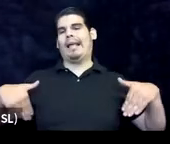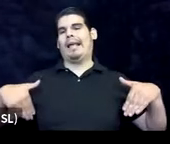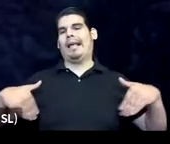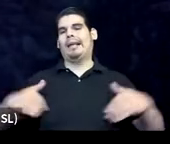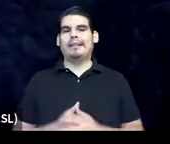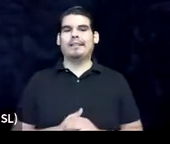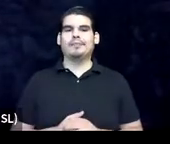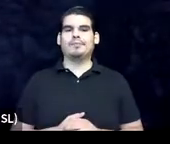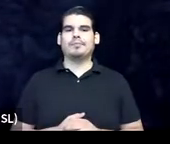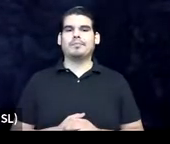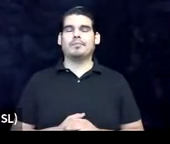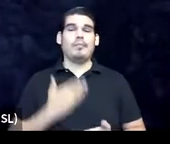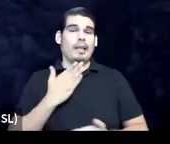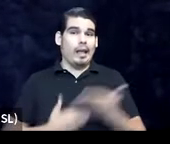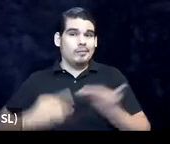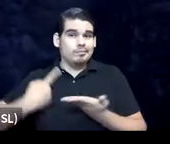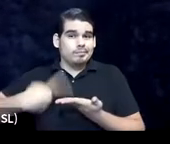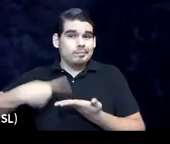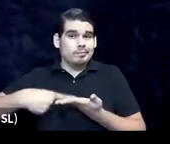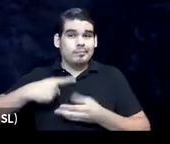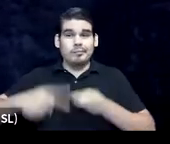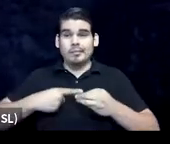see where that would fit into this as well. But this is where we're currently standing